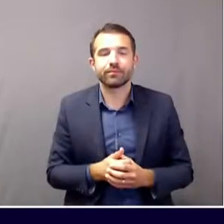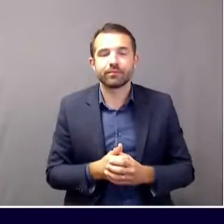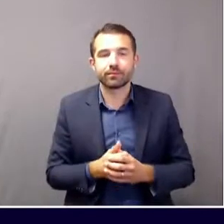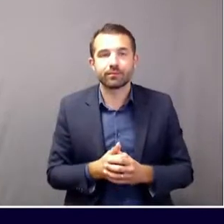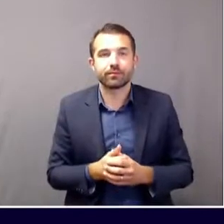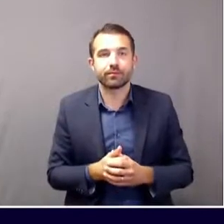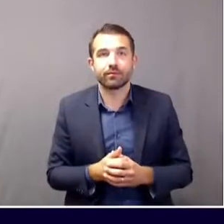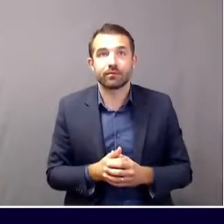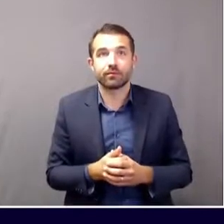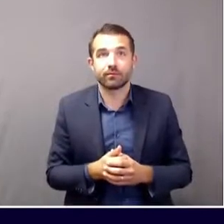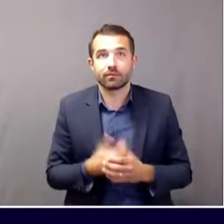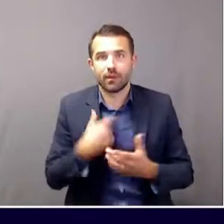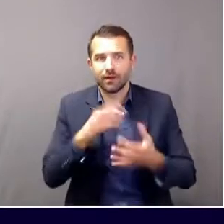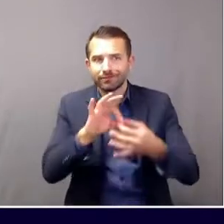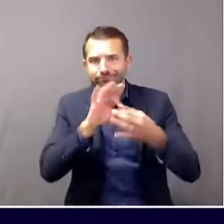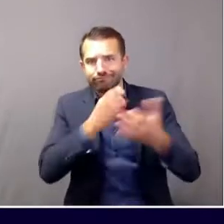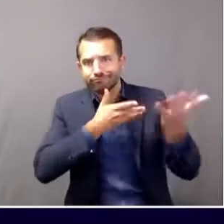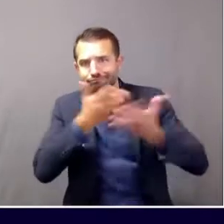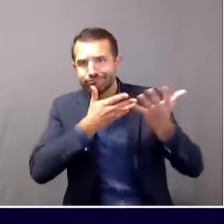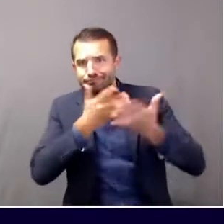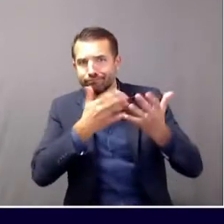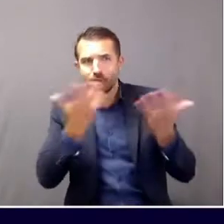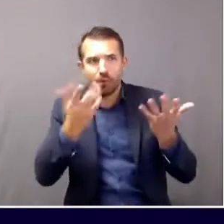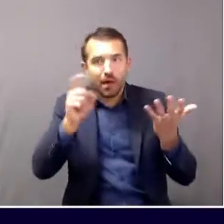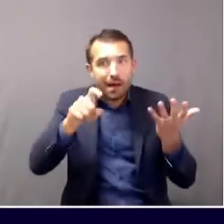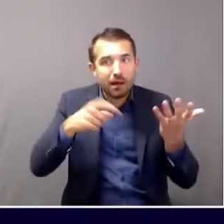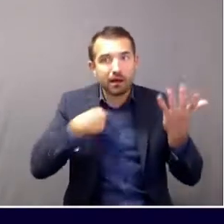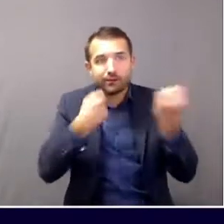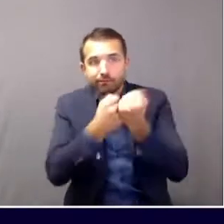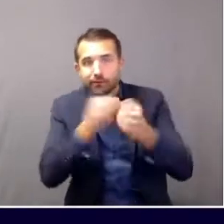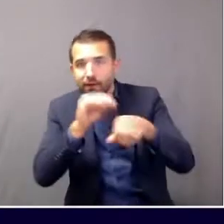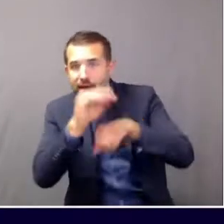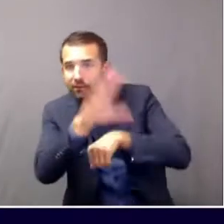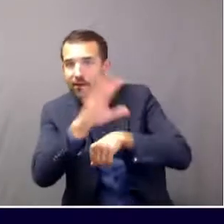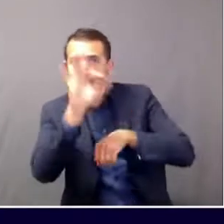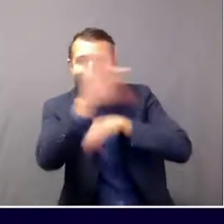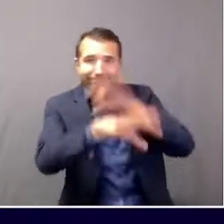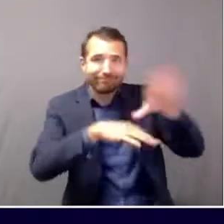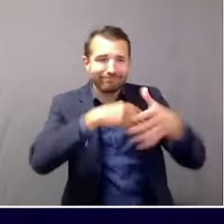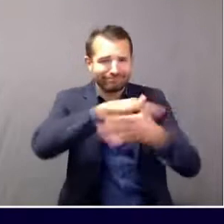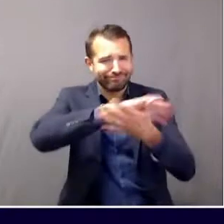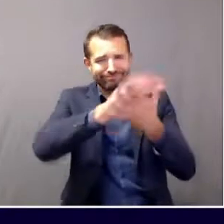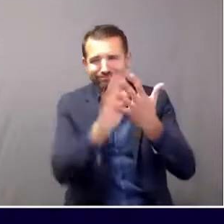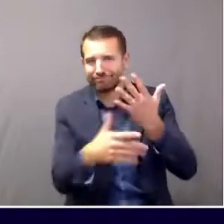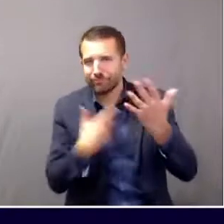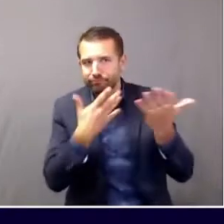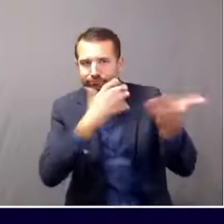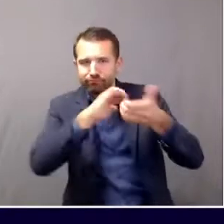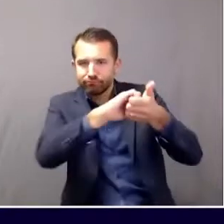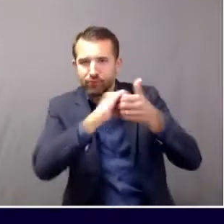the resources requests that they